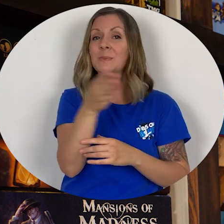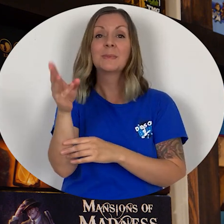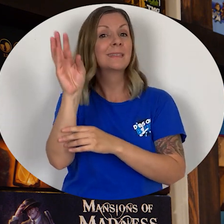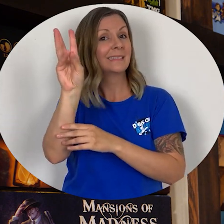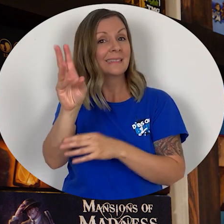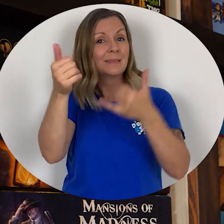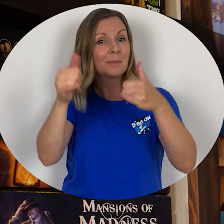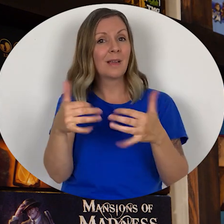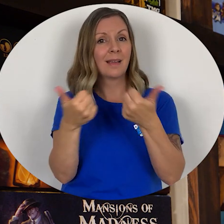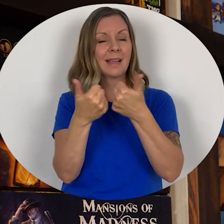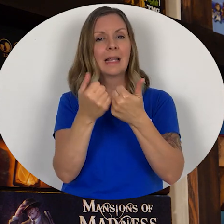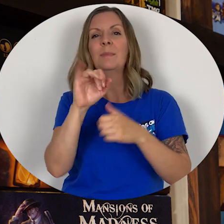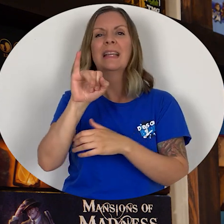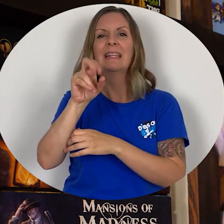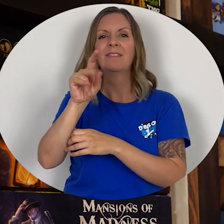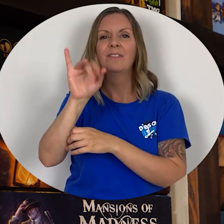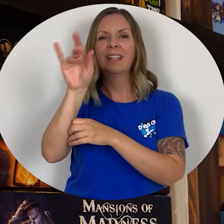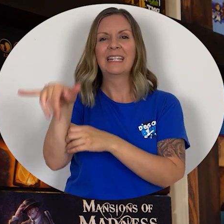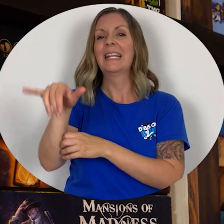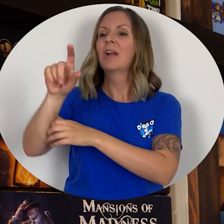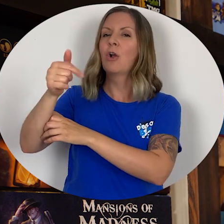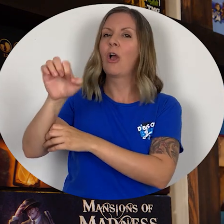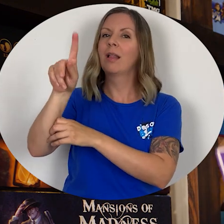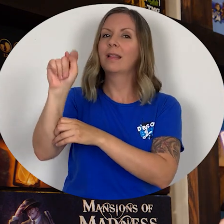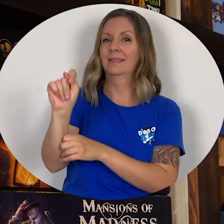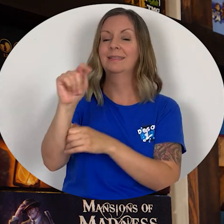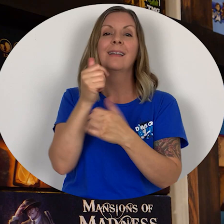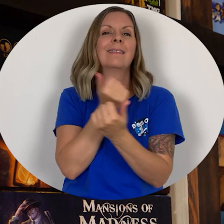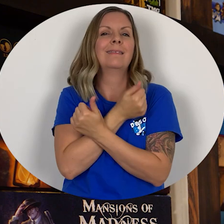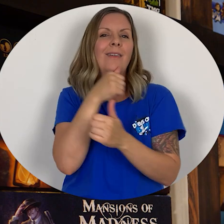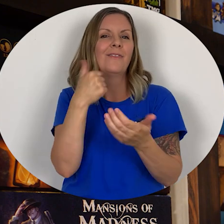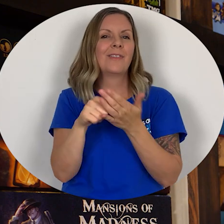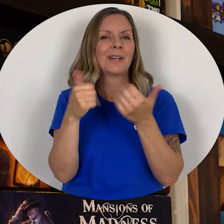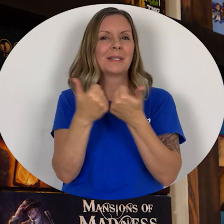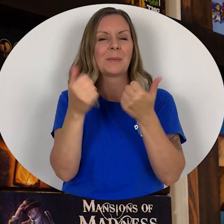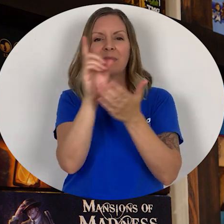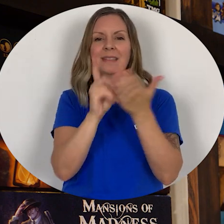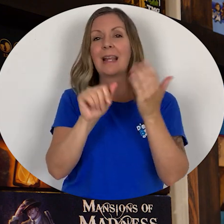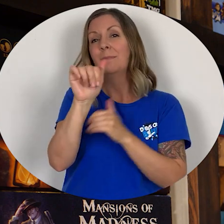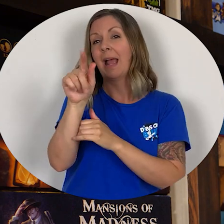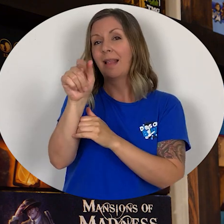going to learn the 2-6 player, Infinity Gauntlet: A Love Letter Game, designed by Alexandar